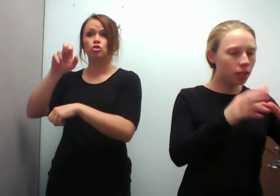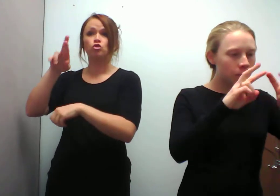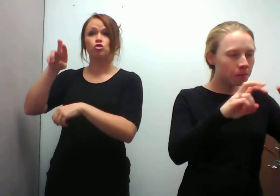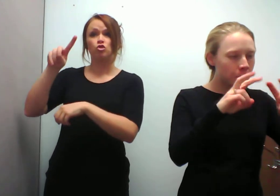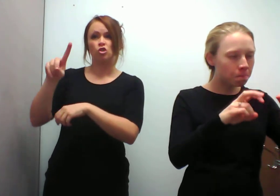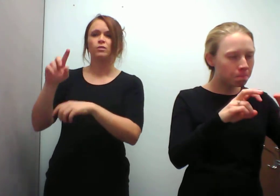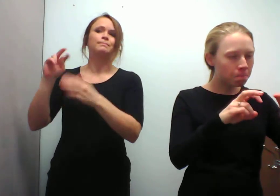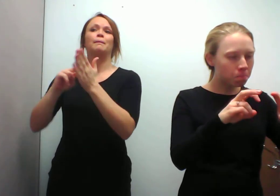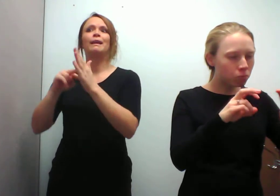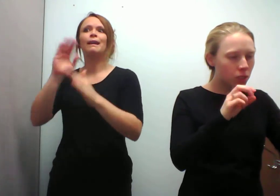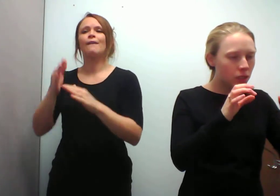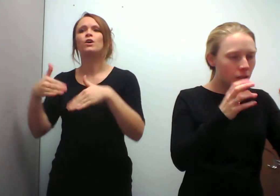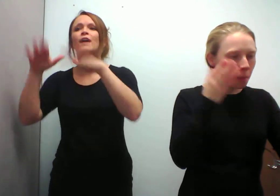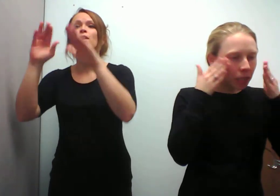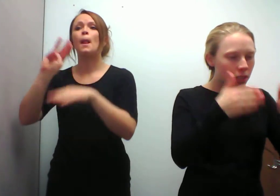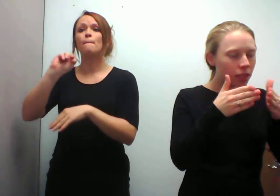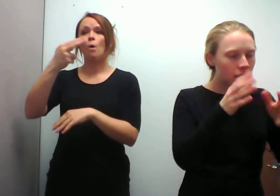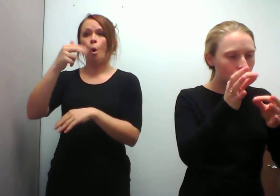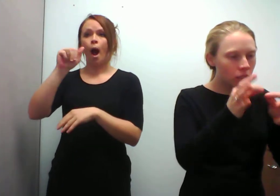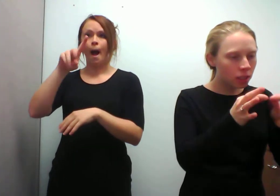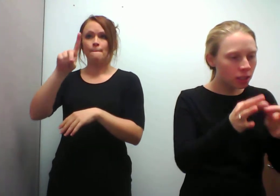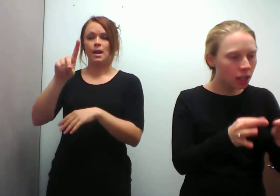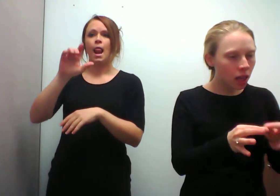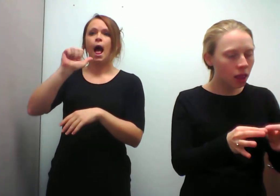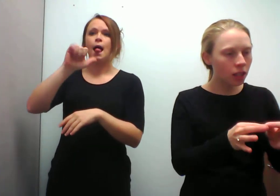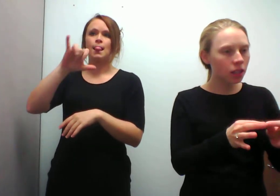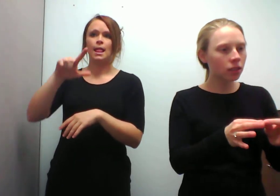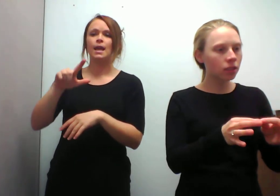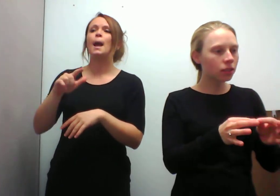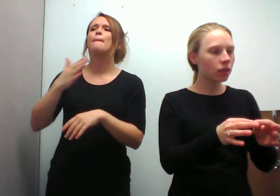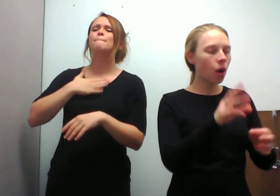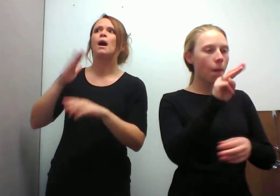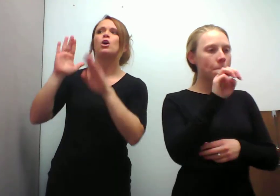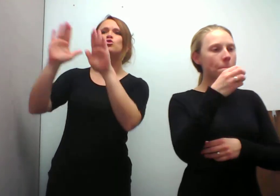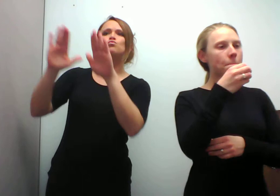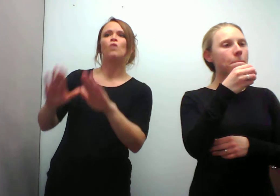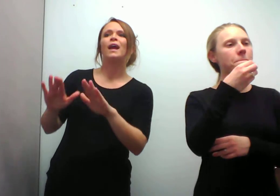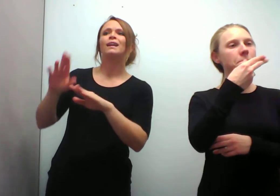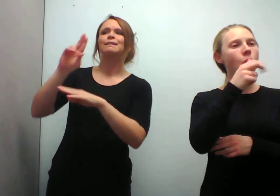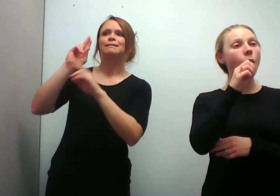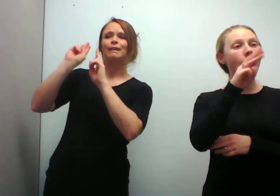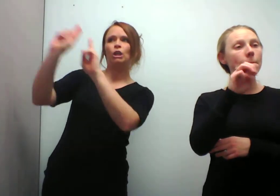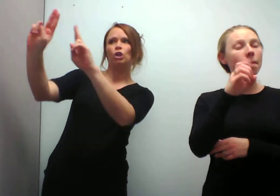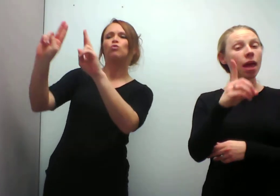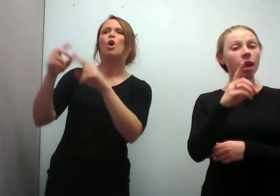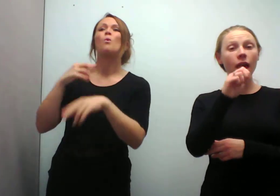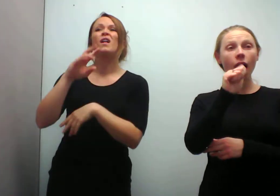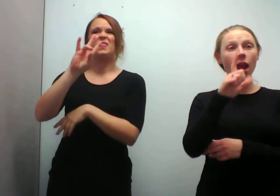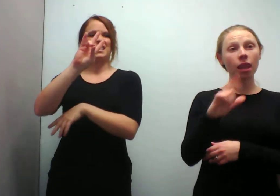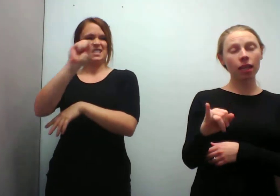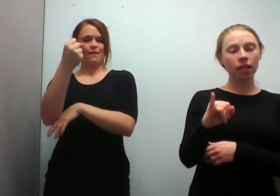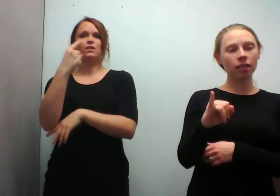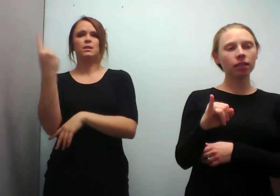Mohammad Ali, one of my great heroes had a great line in the 70's when he was asked "how many sit-ups do you do?"